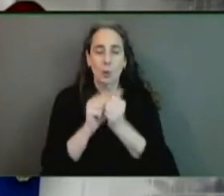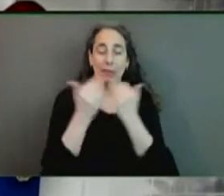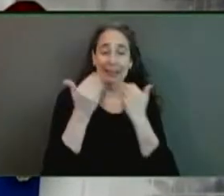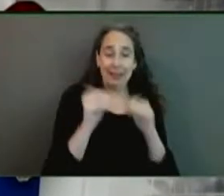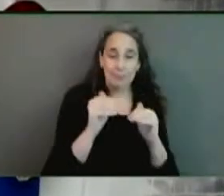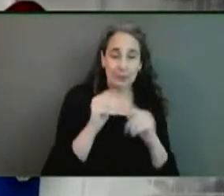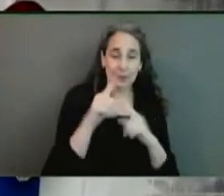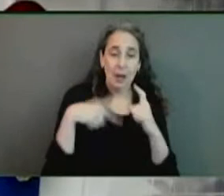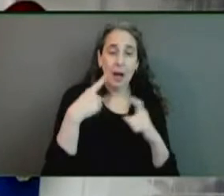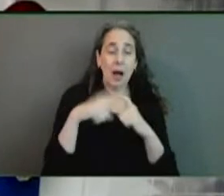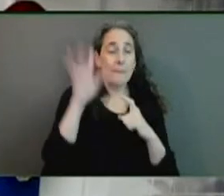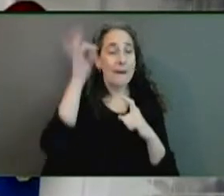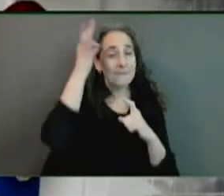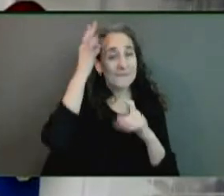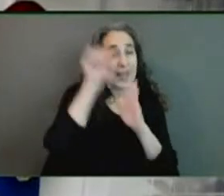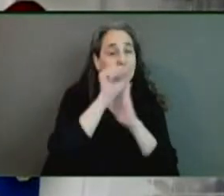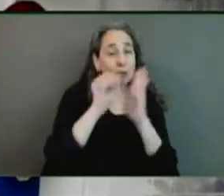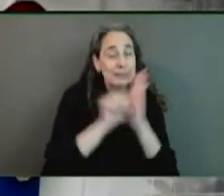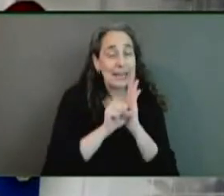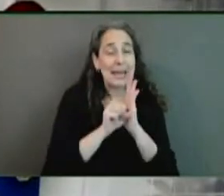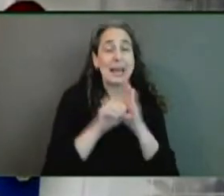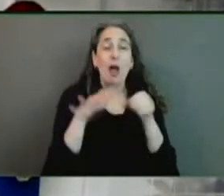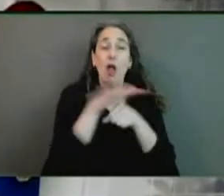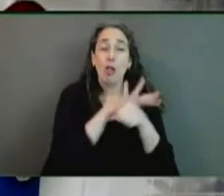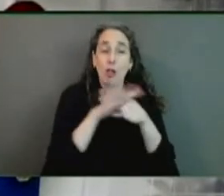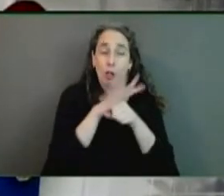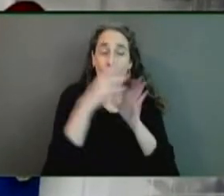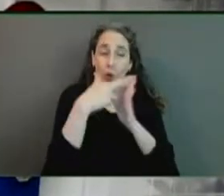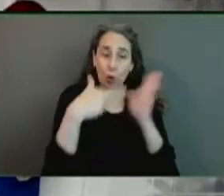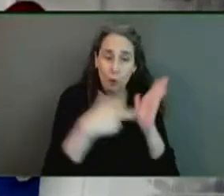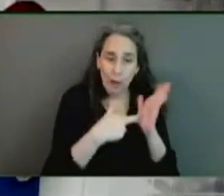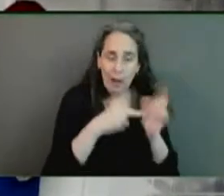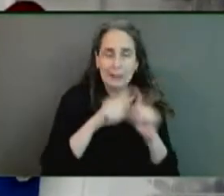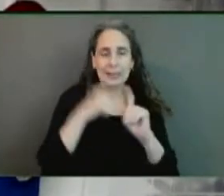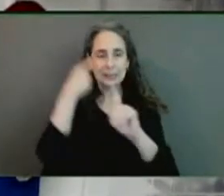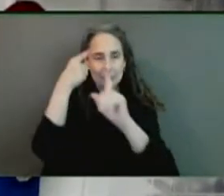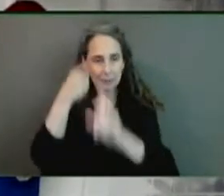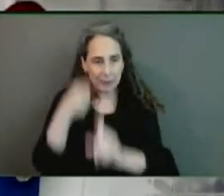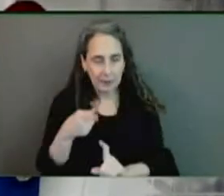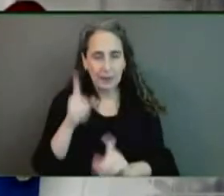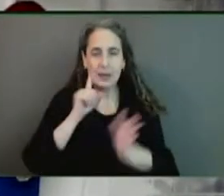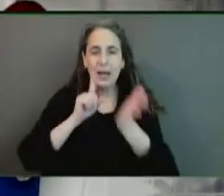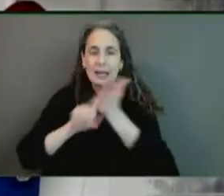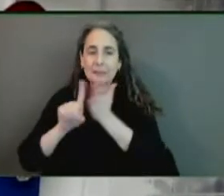standardization with, um With limitations around federal state